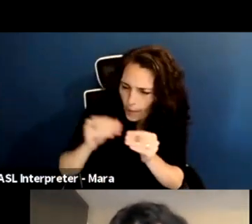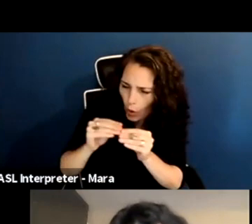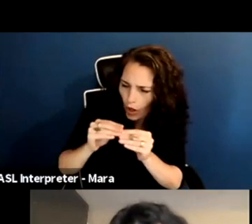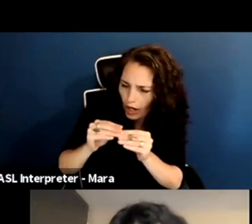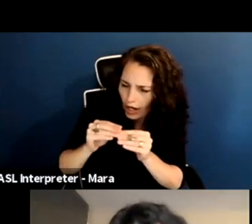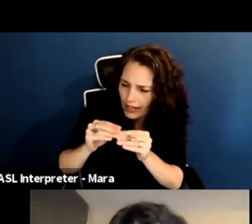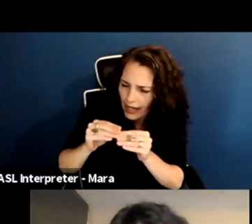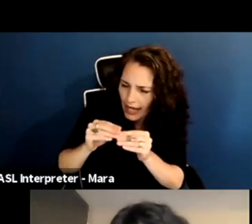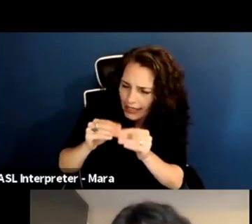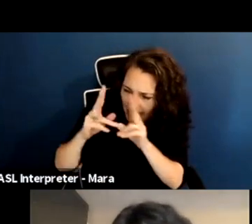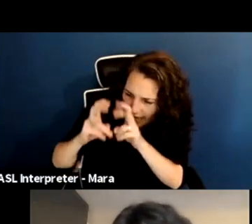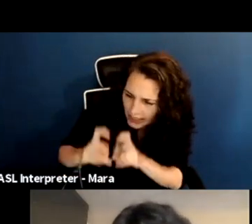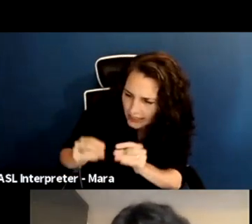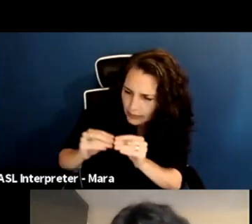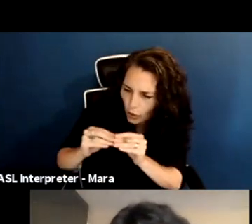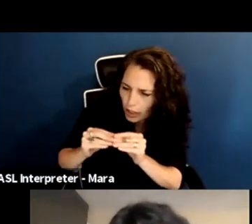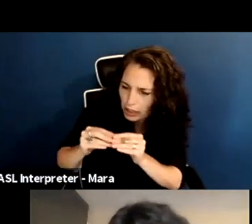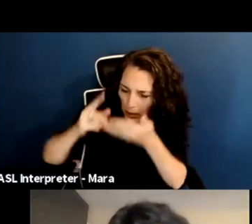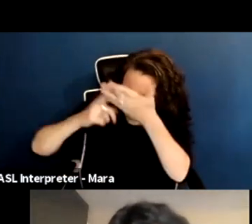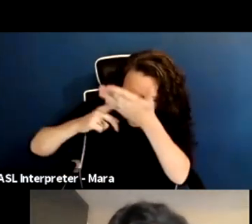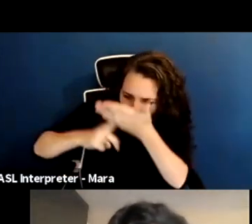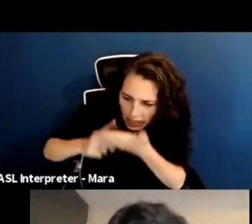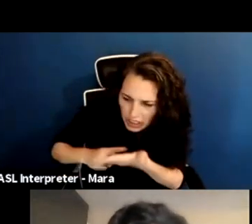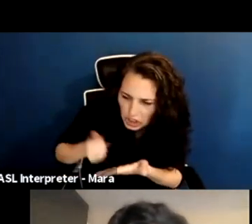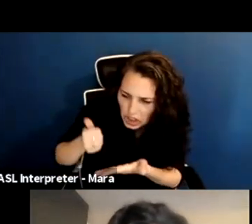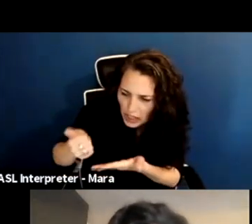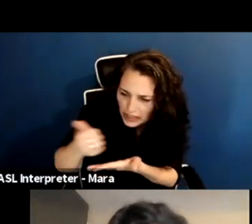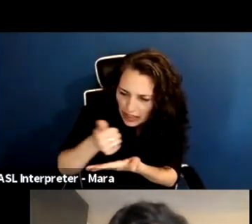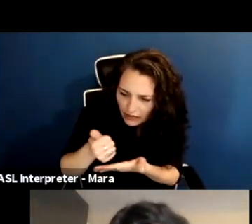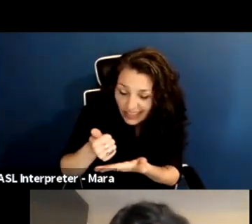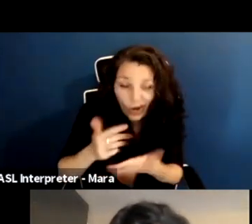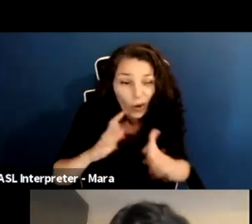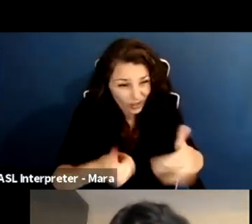How challenging was it to film during COVID? 'Cause I noticed that almost all of them people